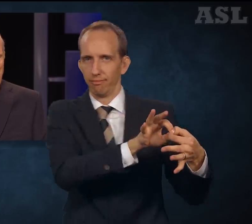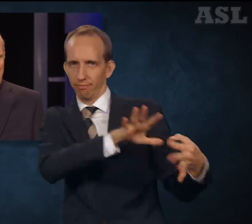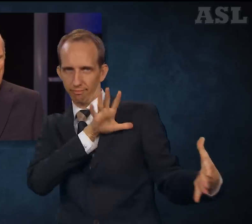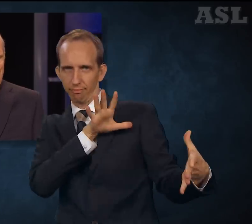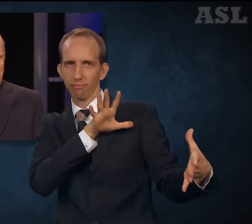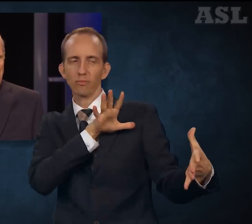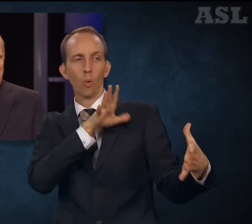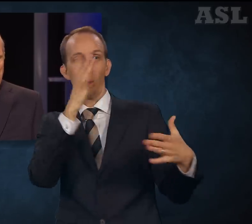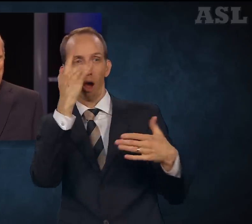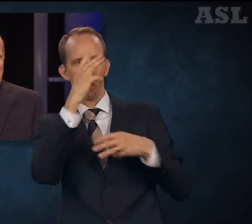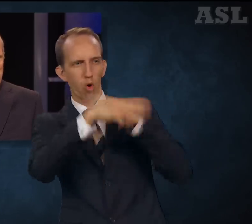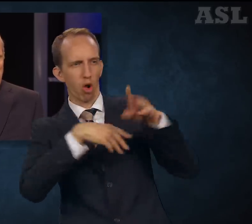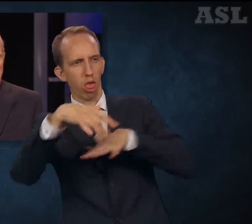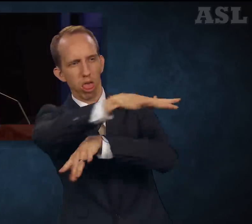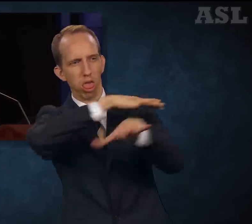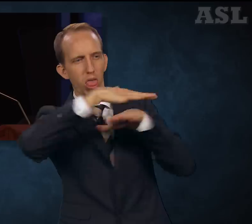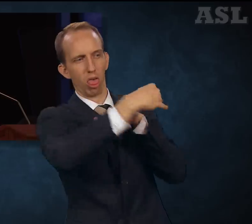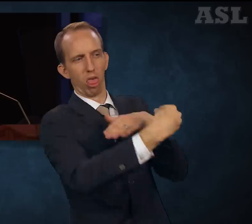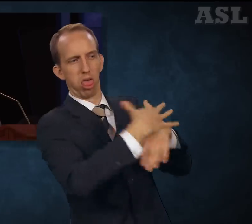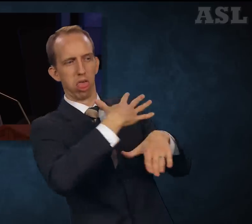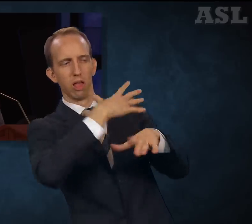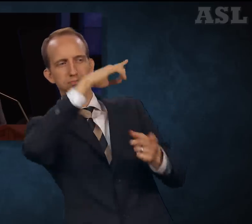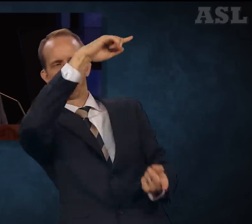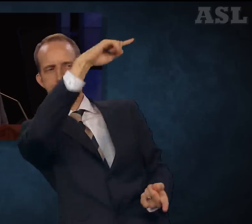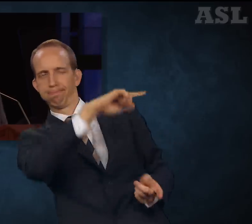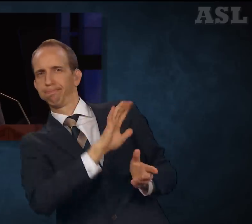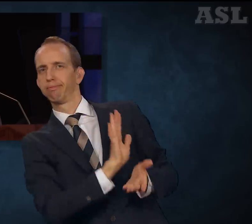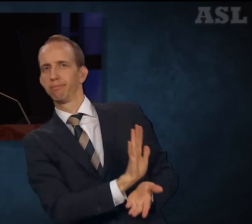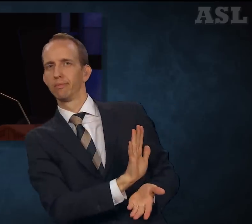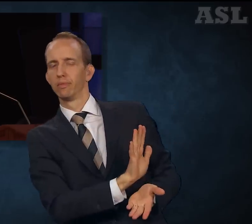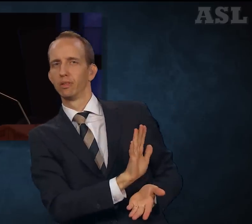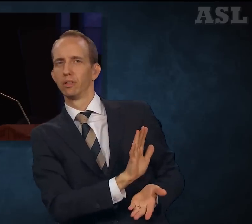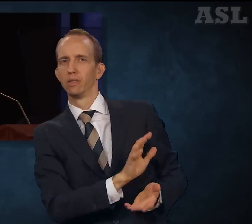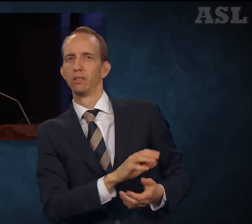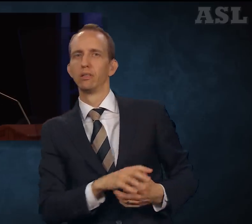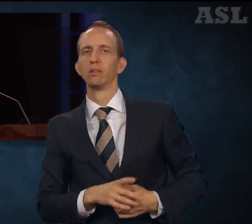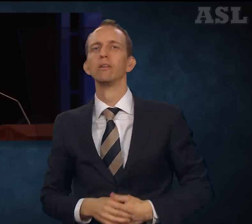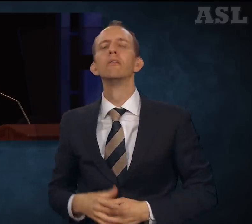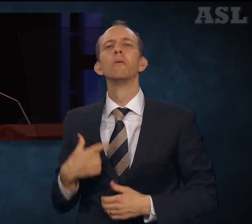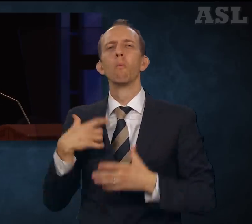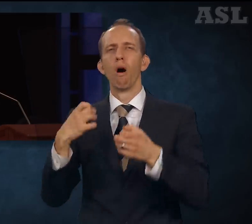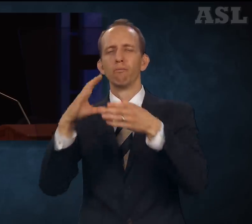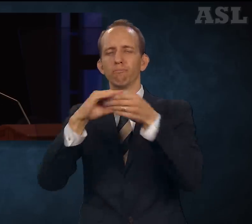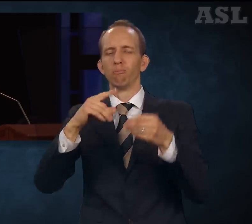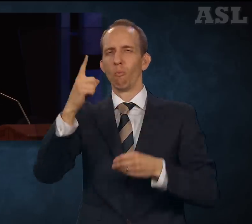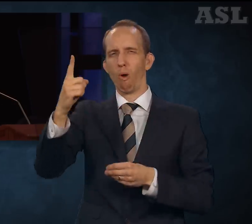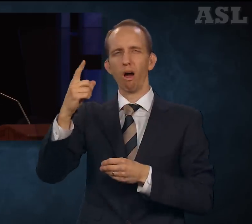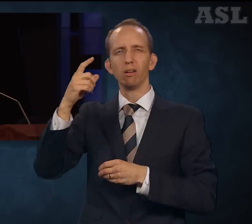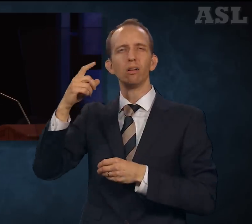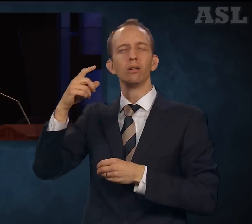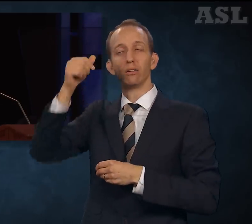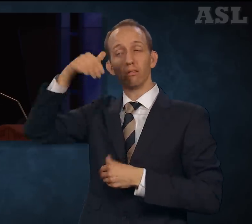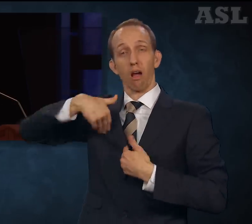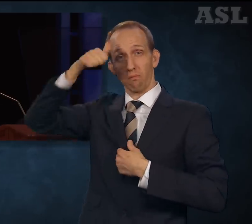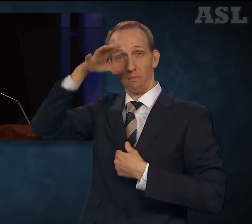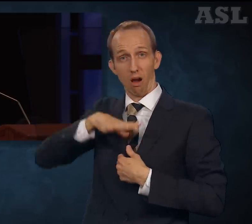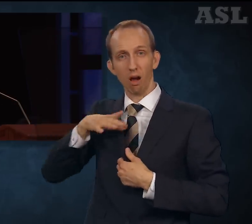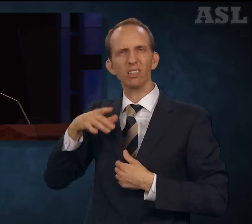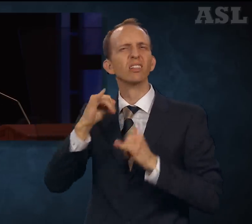INFLUENCE UPON YOU.